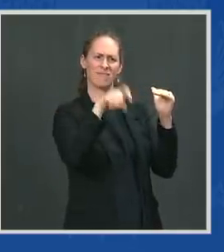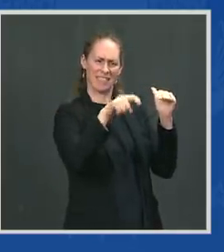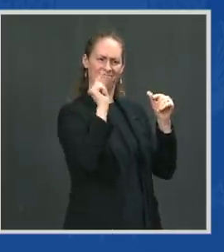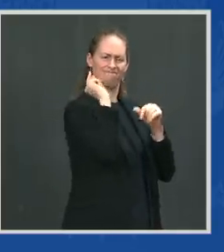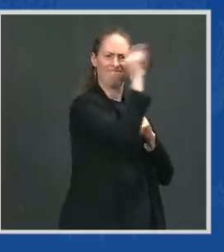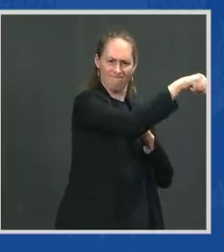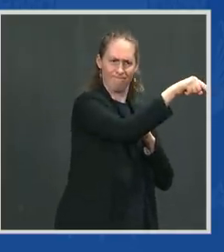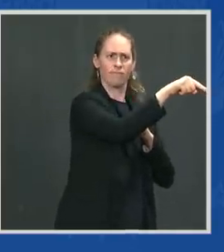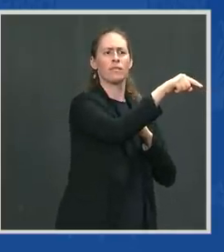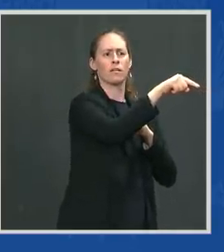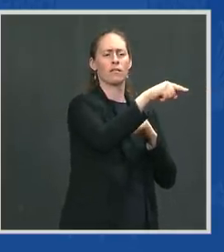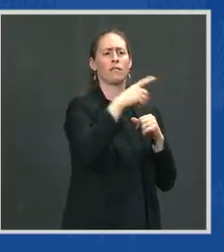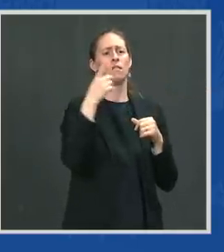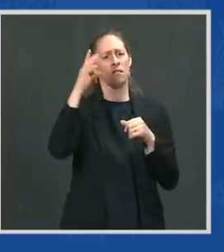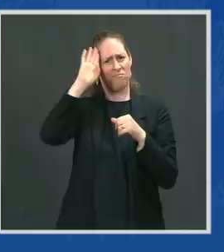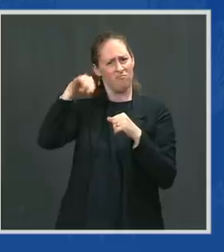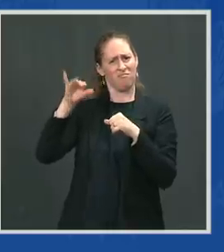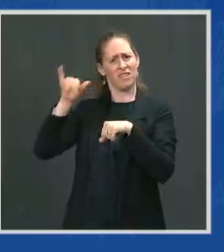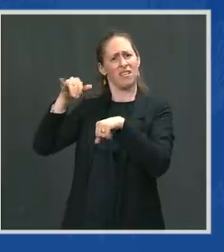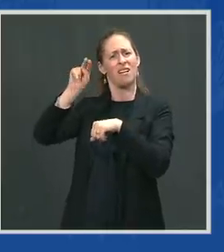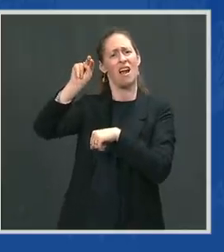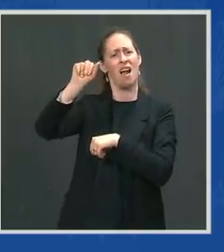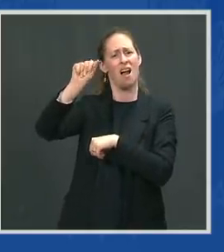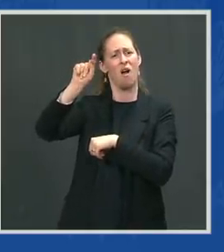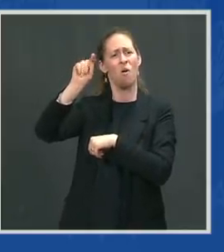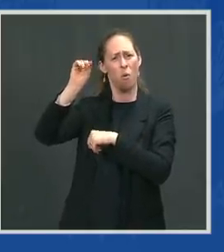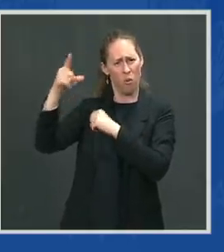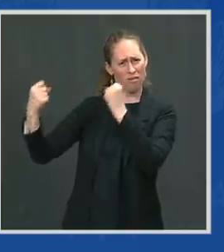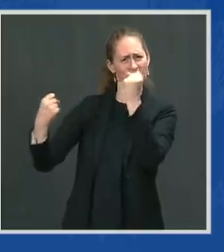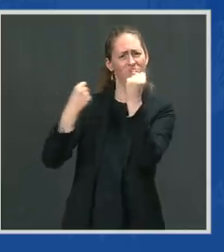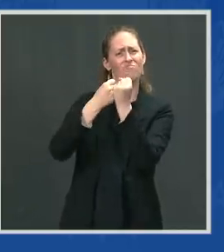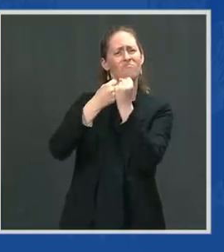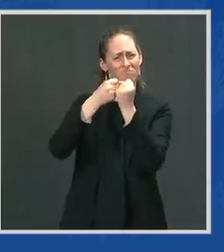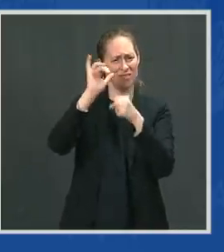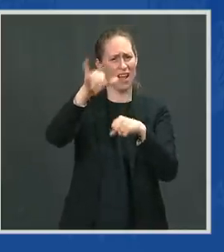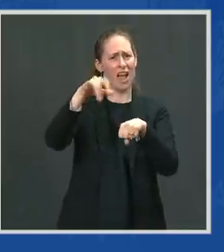And I supported that military action, along with overwhelming majority of the members of Congress.